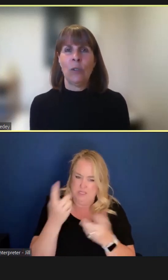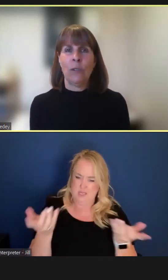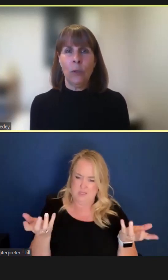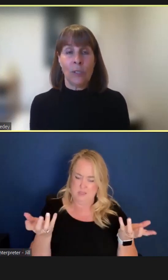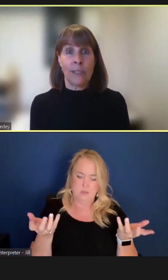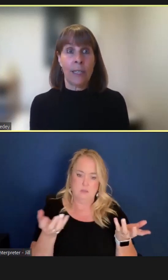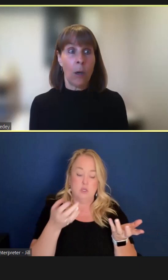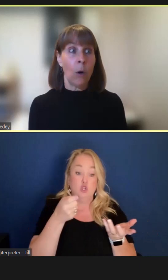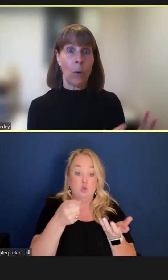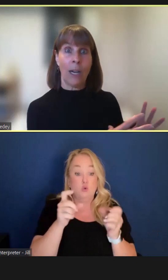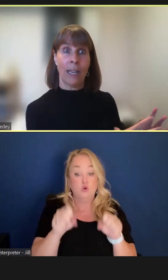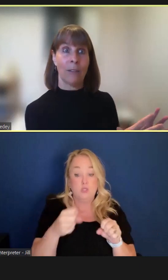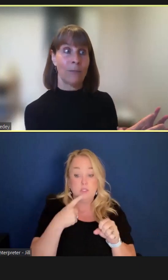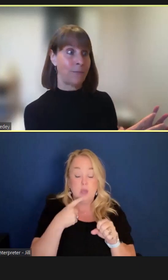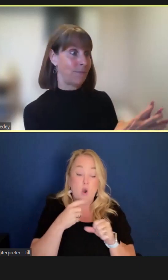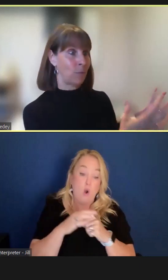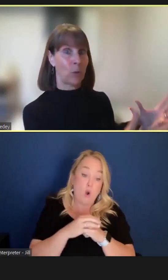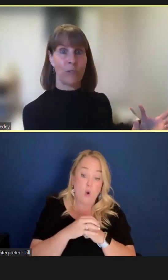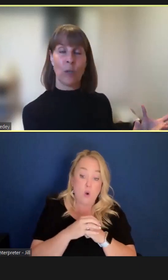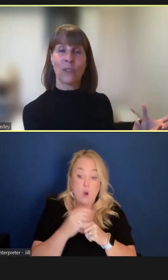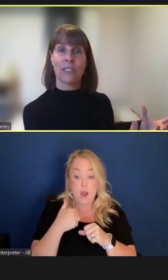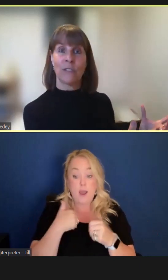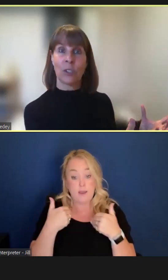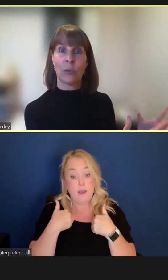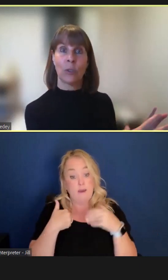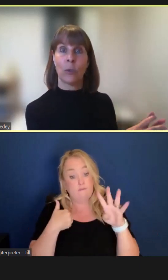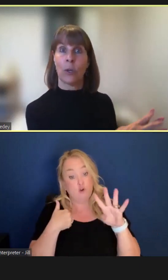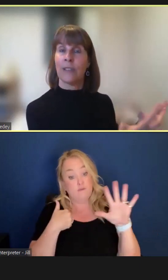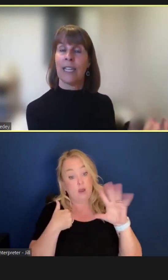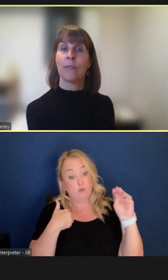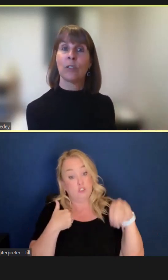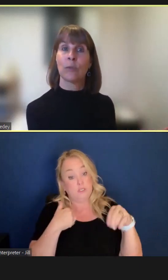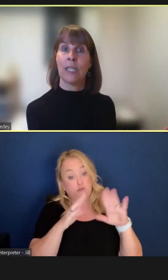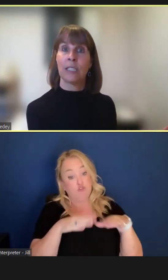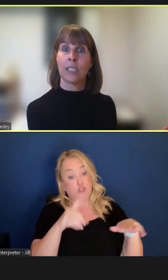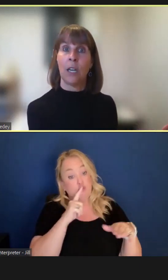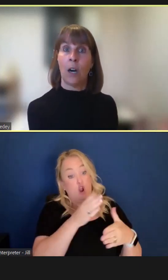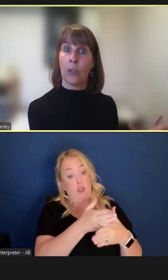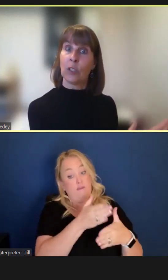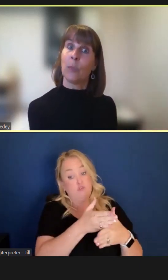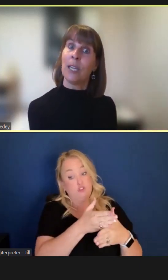you could say oh I have 45% of children who are in the average range on their